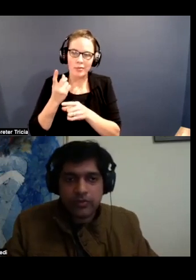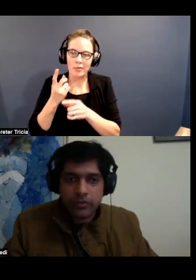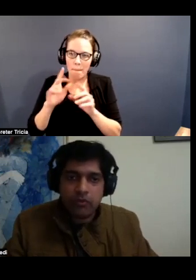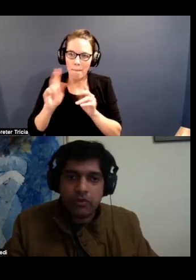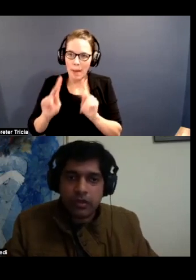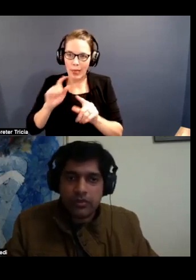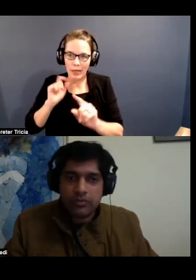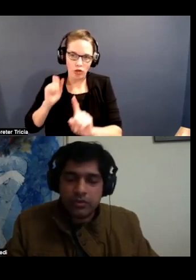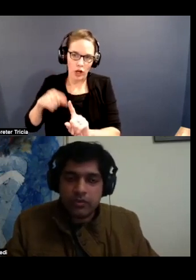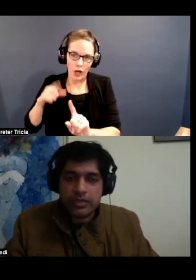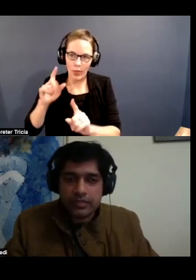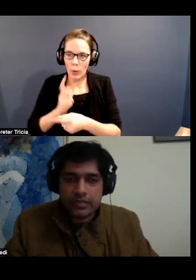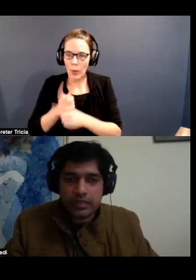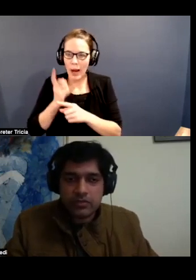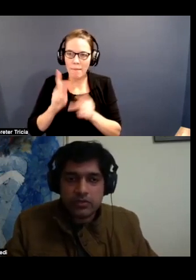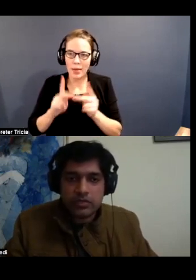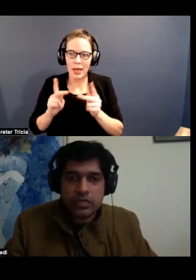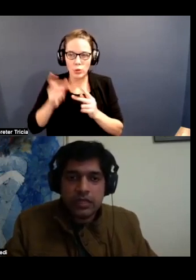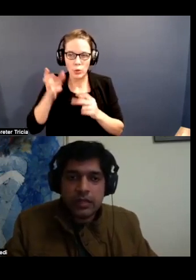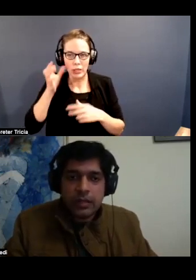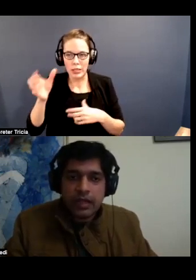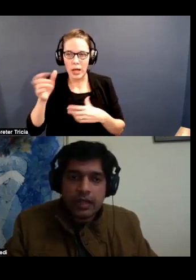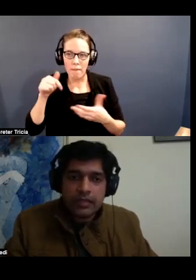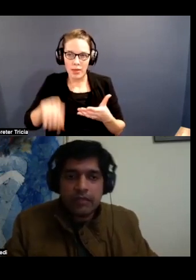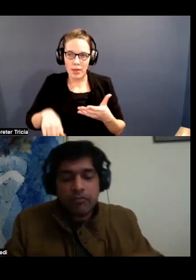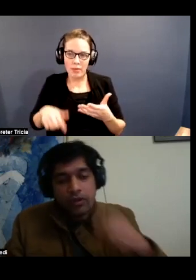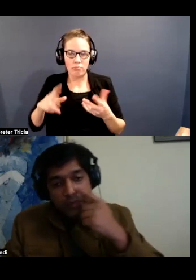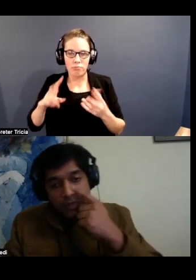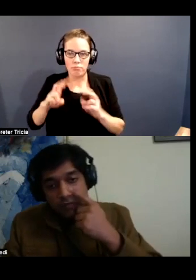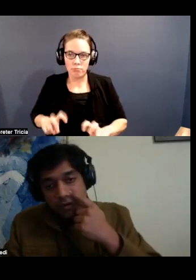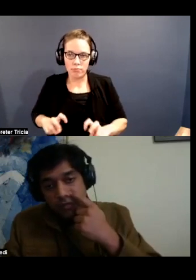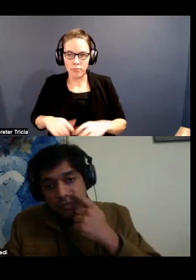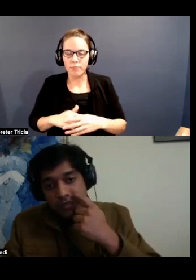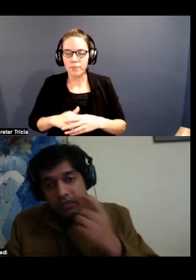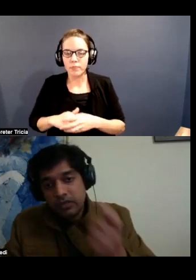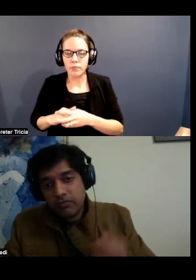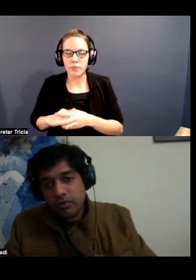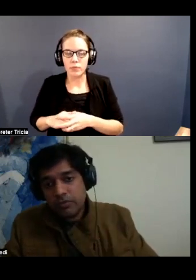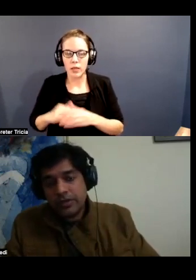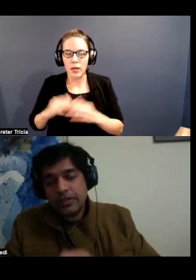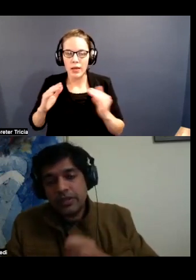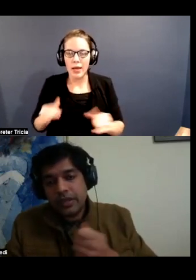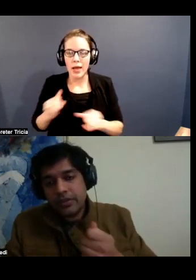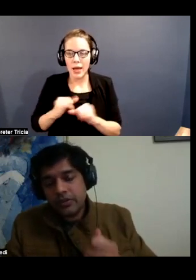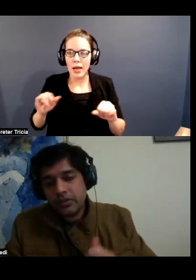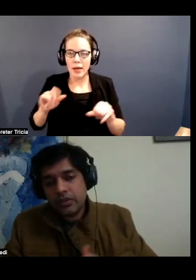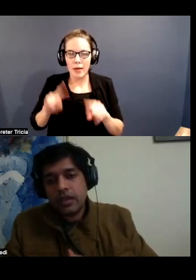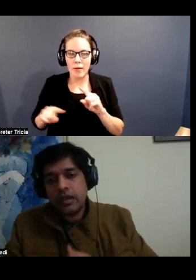through our conception of LTSS also. Then for dependent variables, housing affordability indicators.